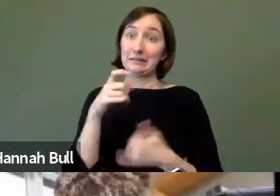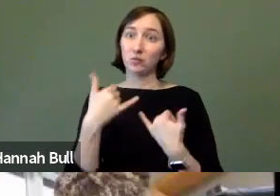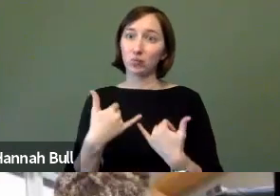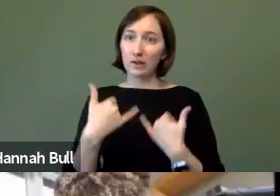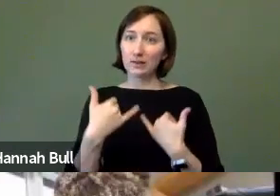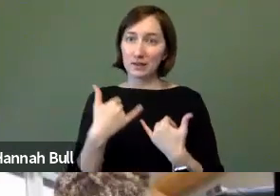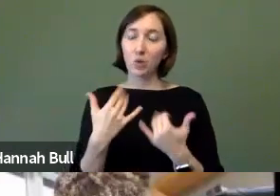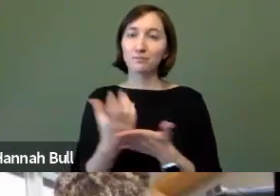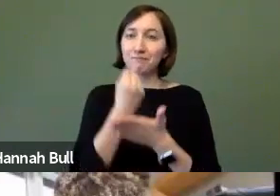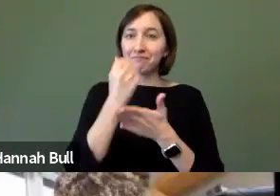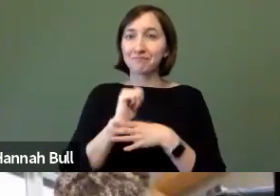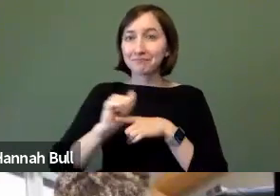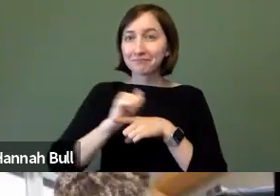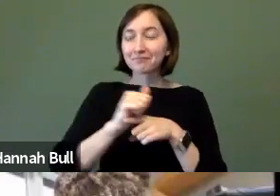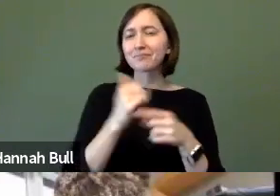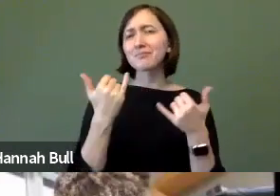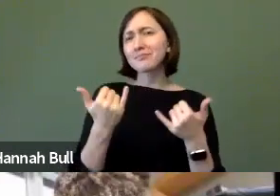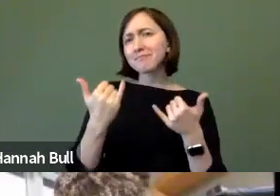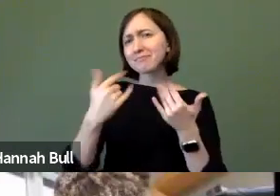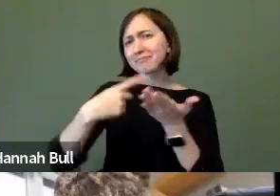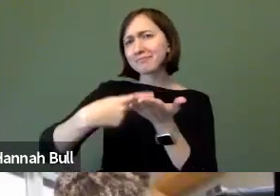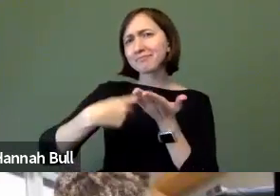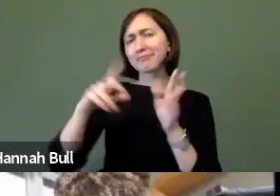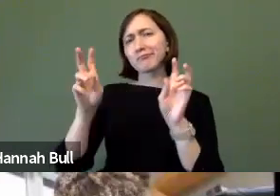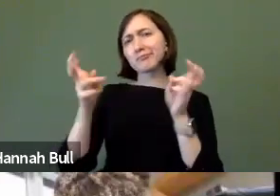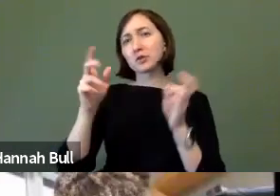I'm going to talk about tools for relaxation as the AT act